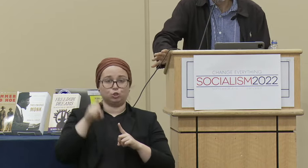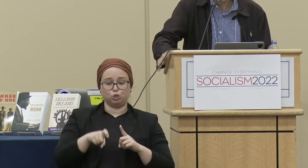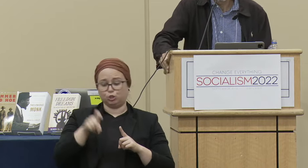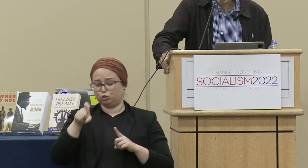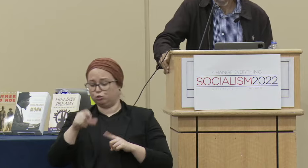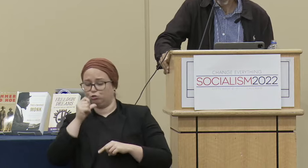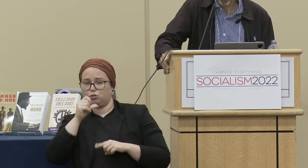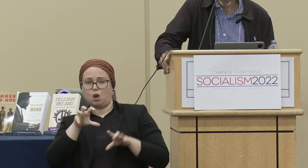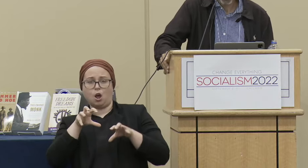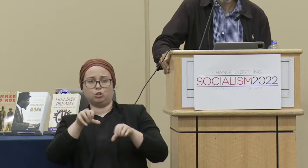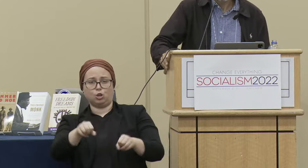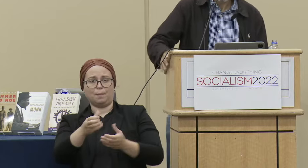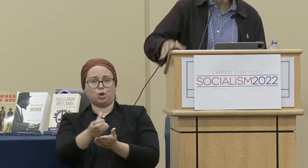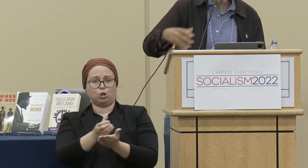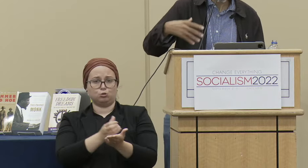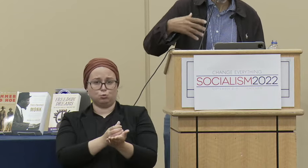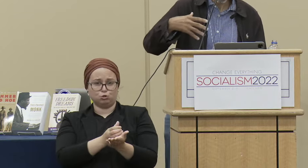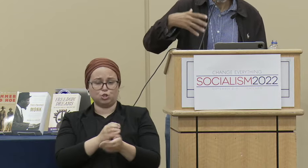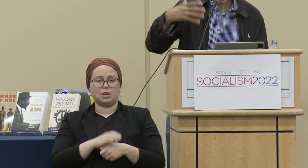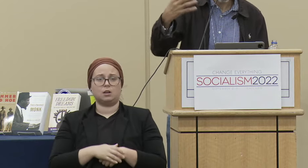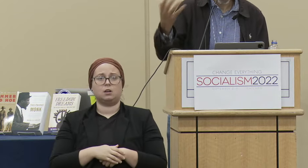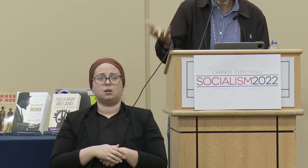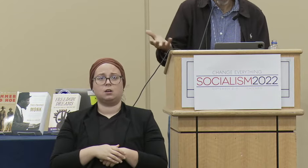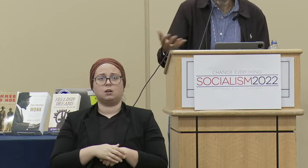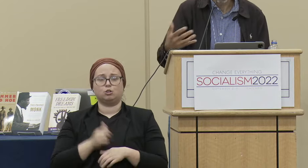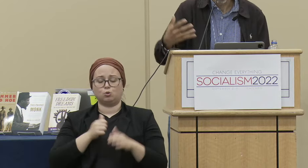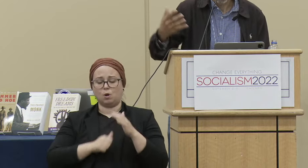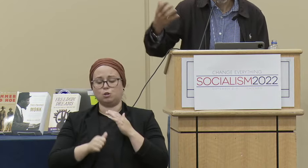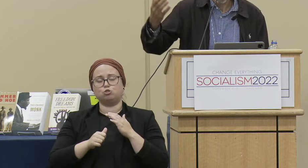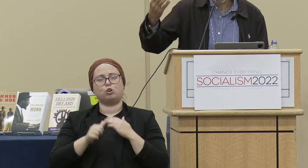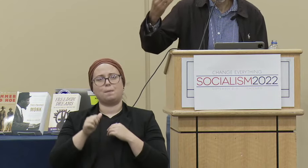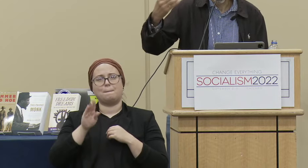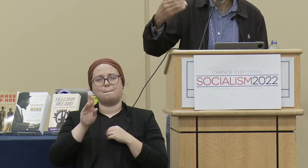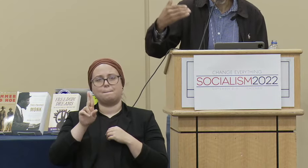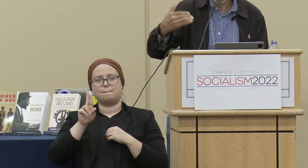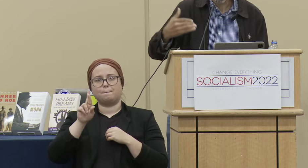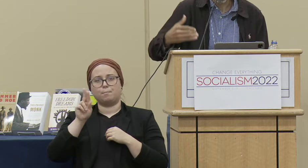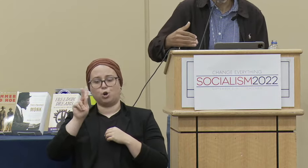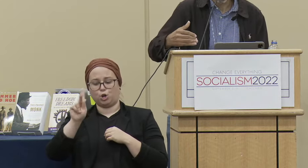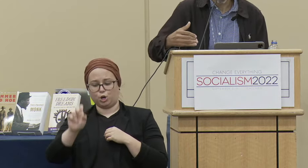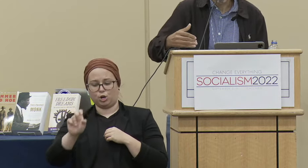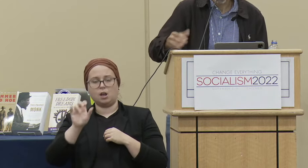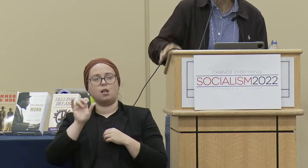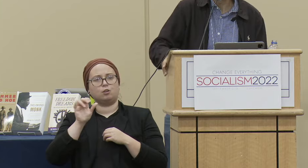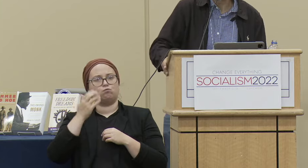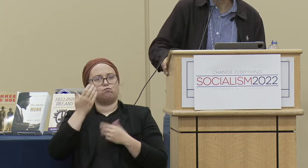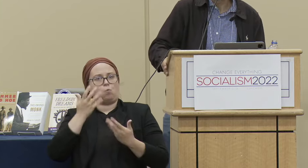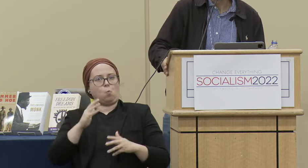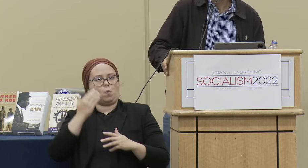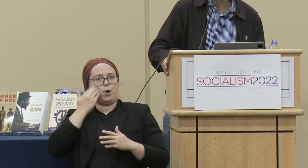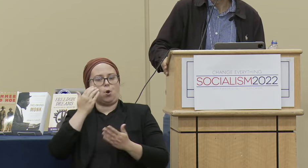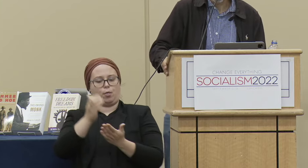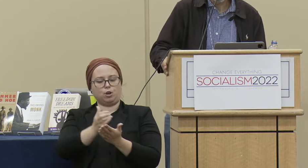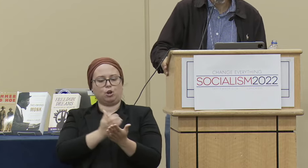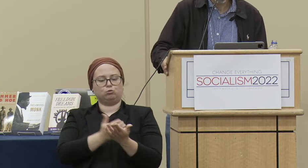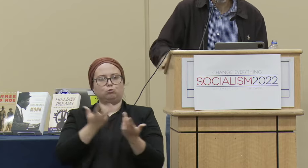whether or not to adopt the constitution . There's this